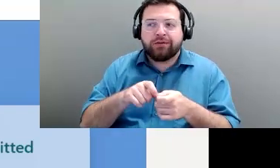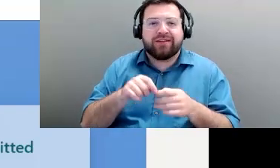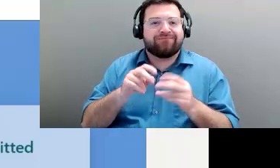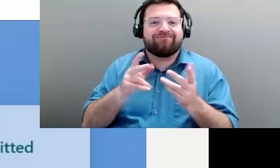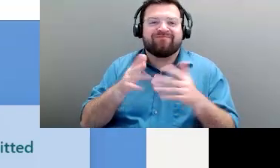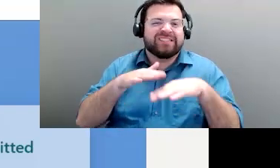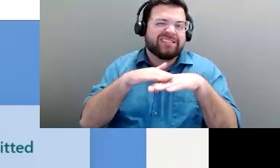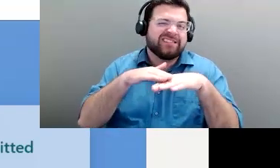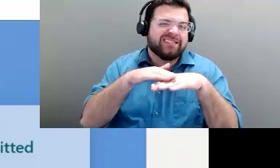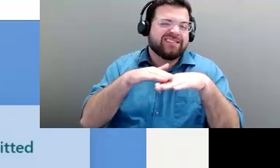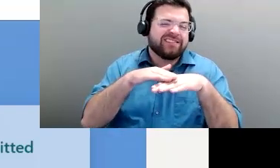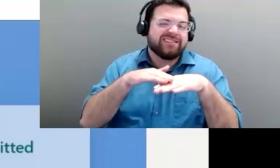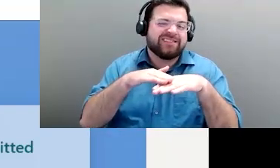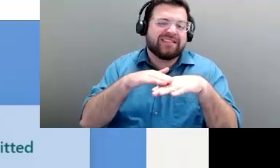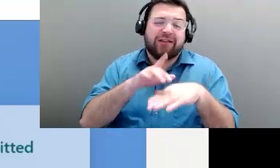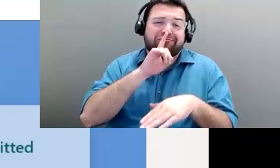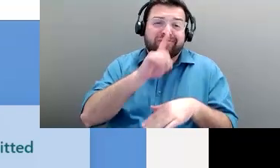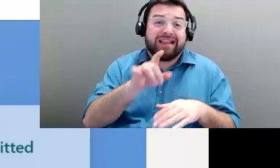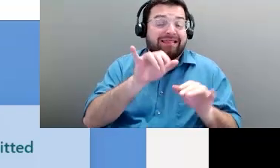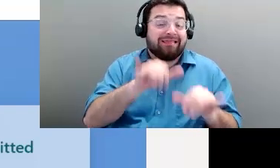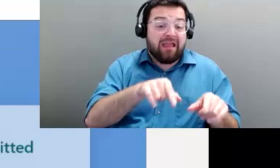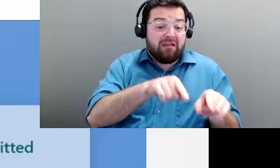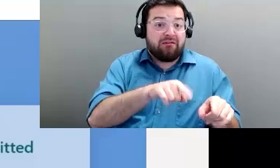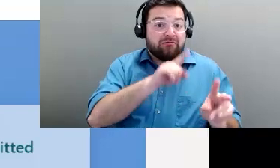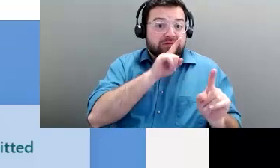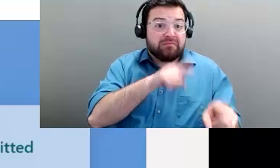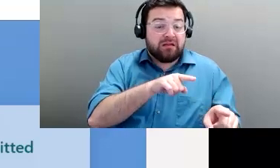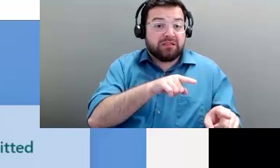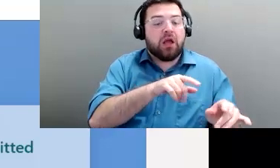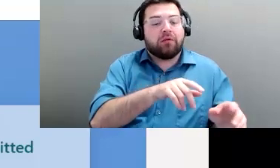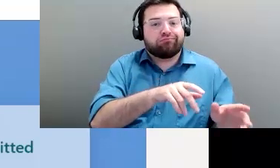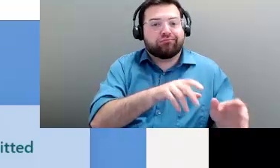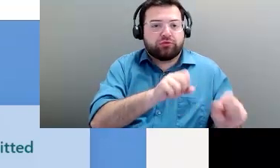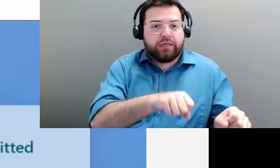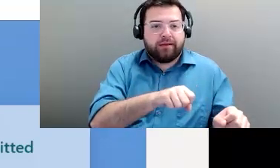And you could almost use that same, response for every student. Okay.